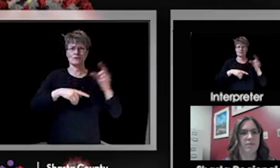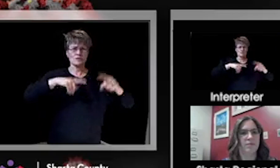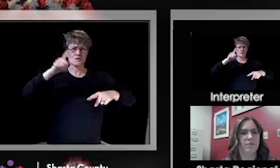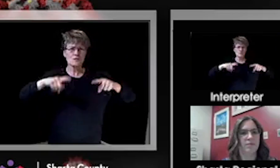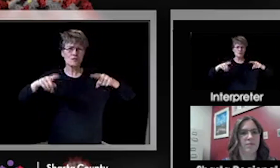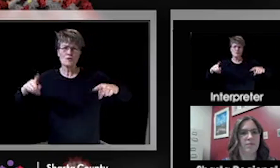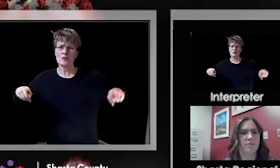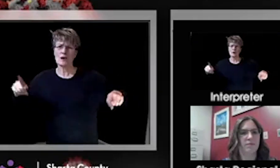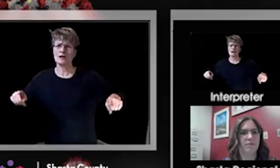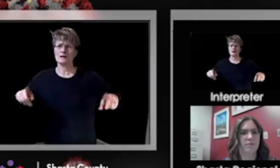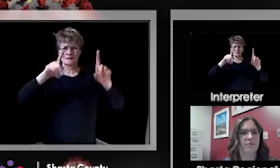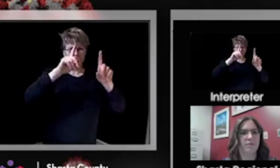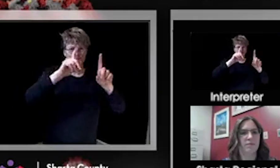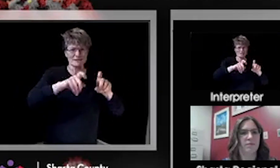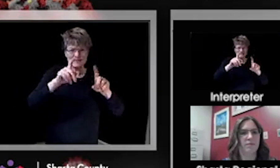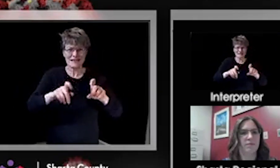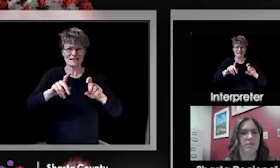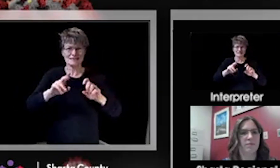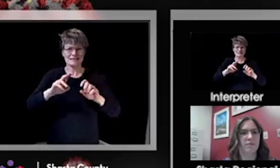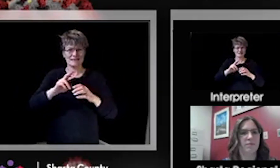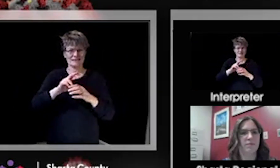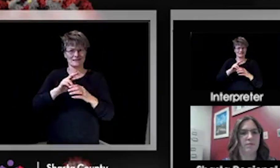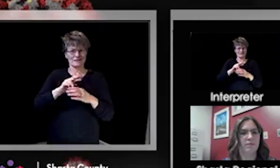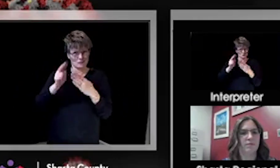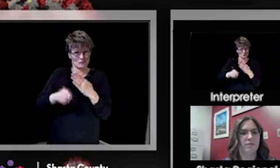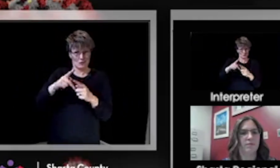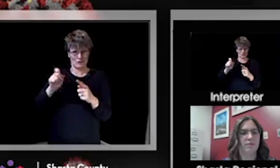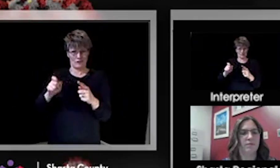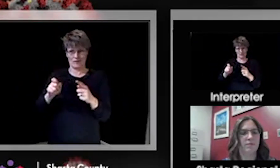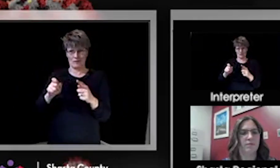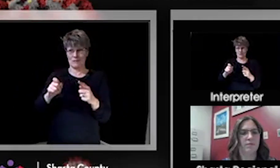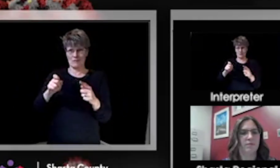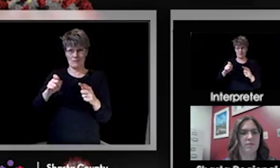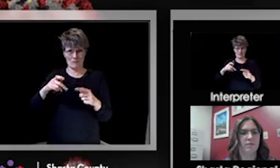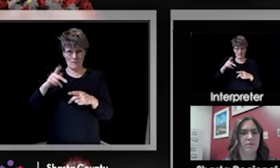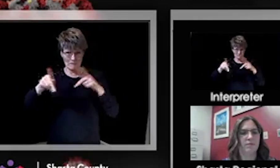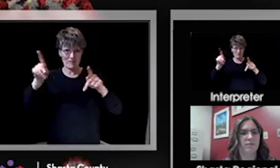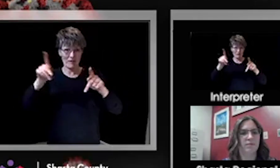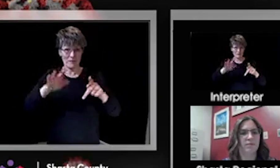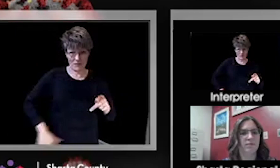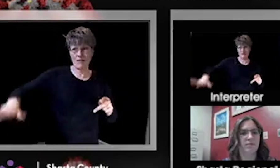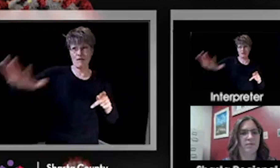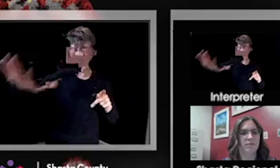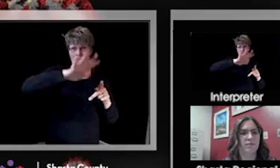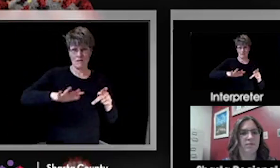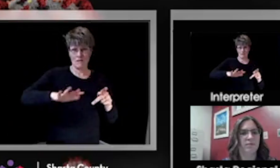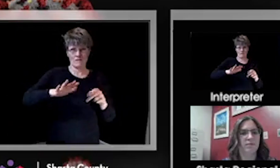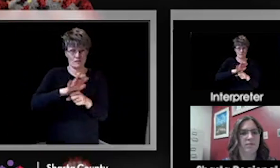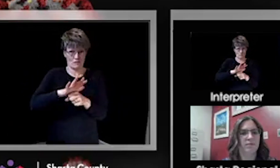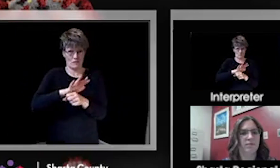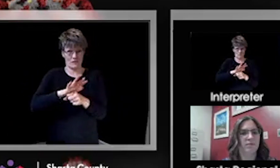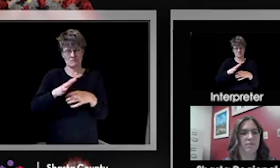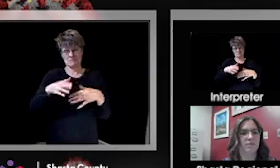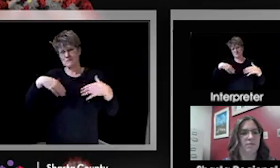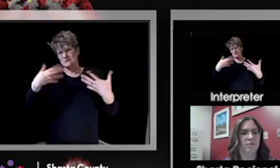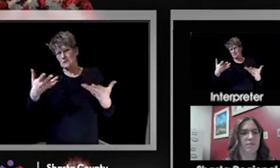projected into an accurate window of just how many people are infected, and thereby